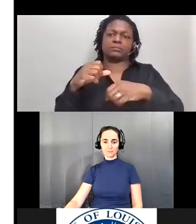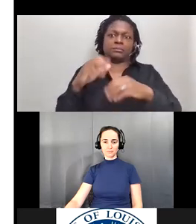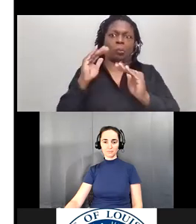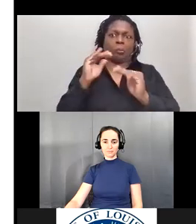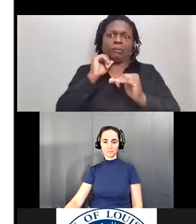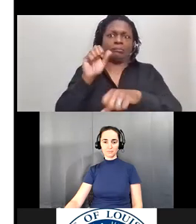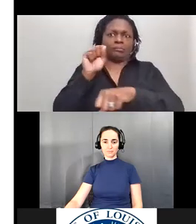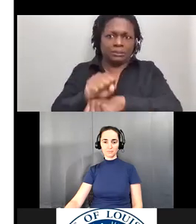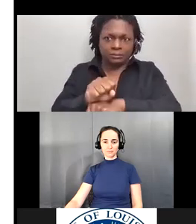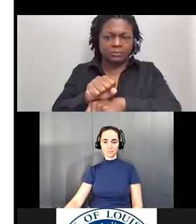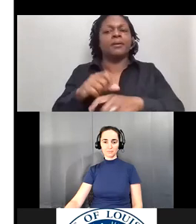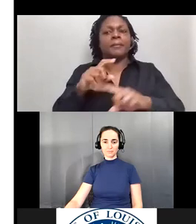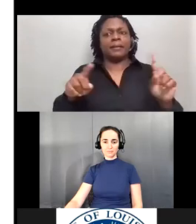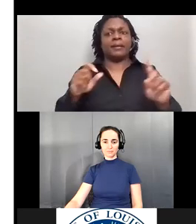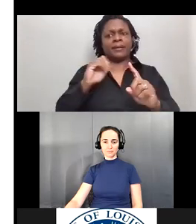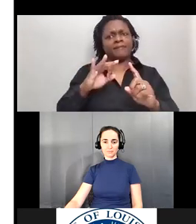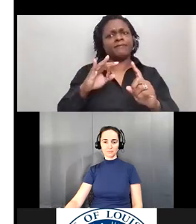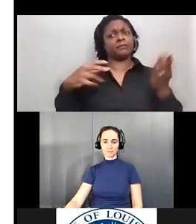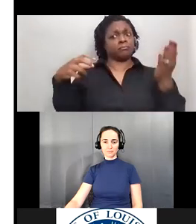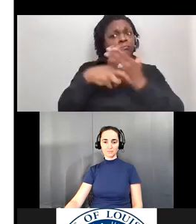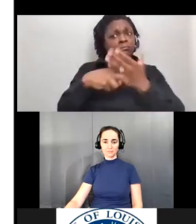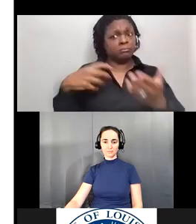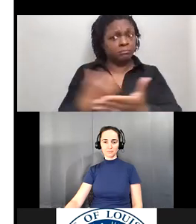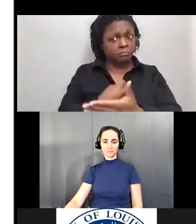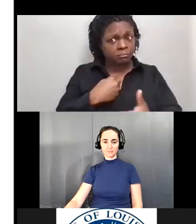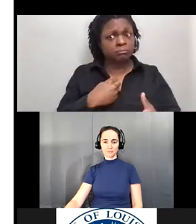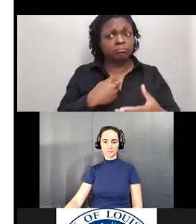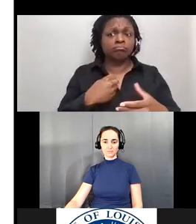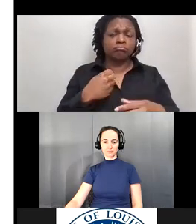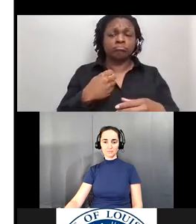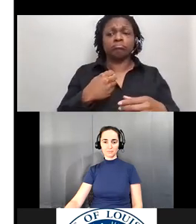15:58:41 But if you get a ticket, it's just important not to argue with the police officer